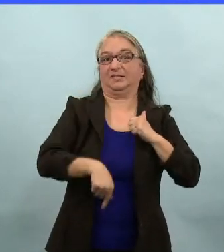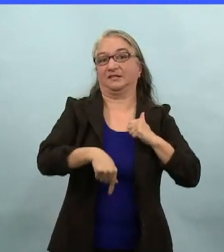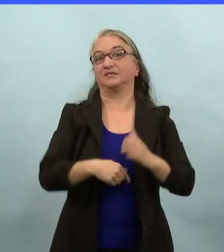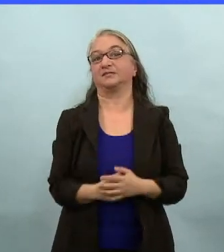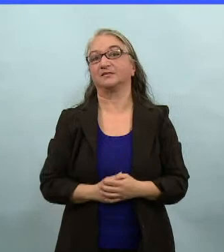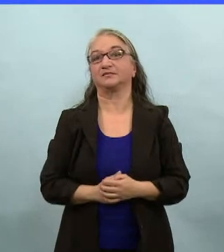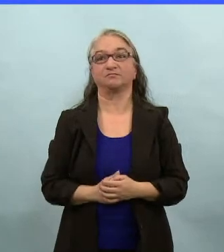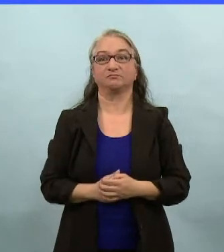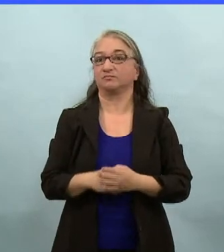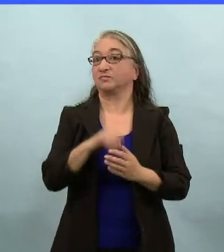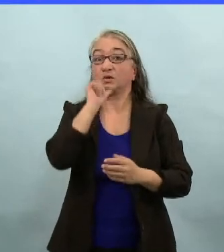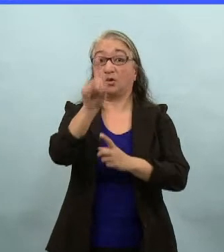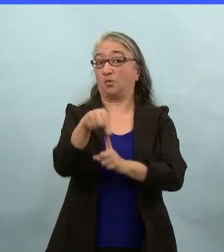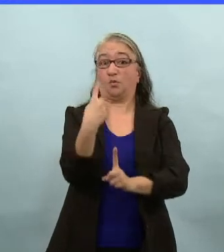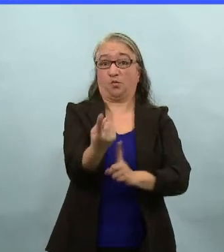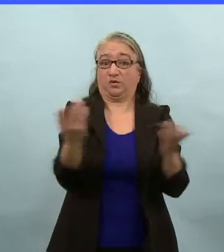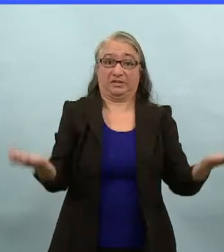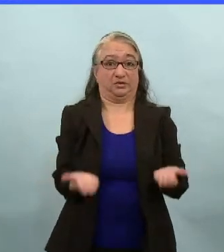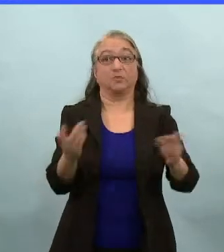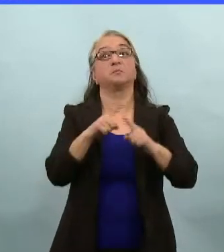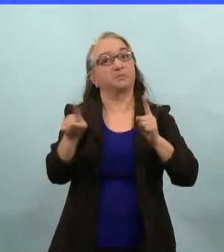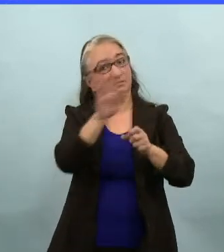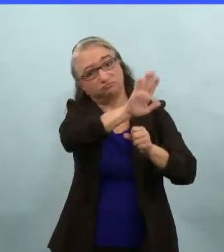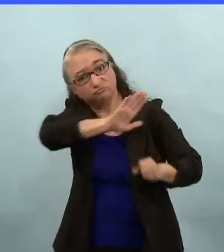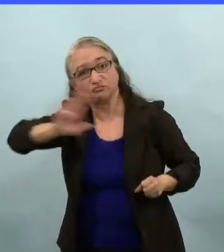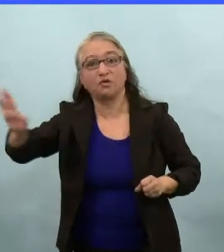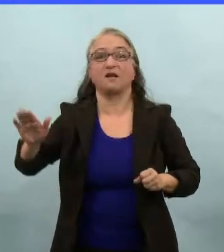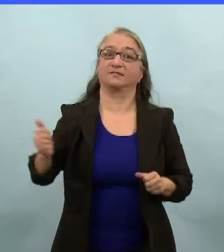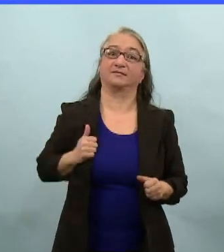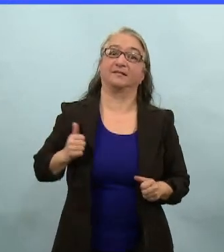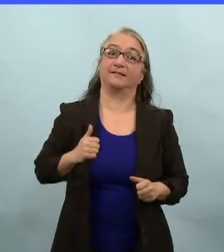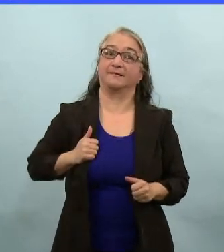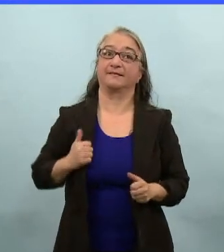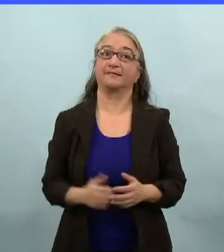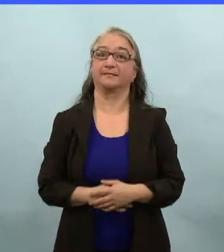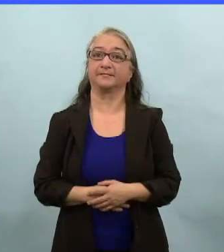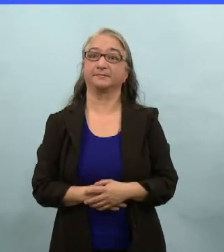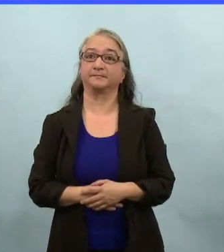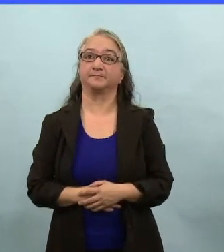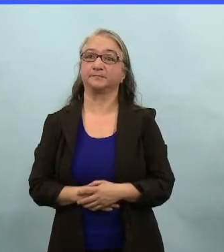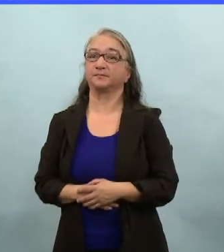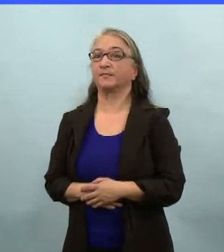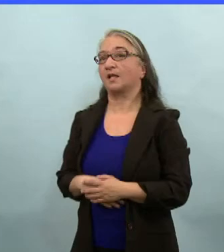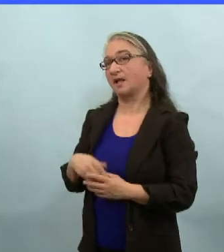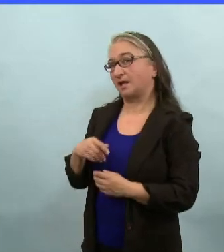it's across the country can you tell us then if public health recommended more stringent measures